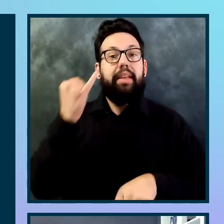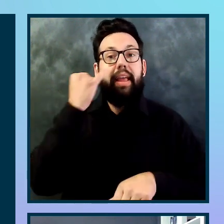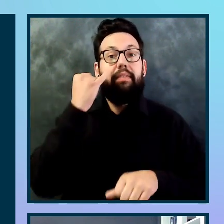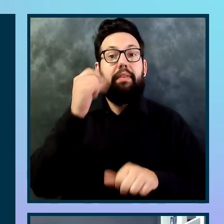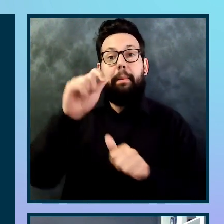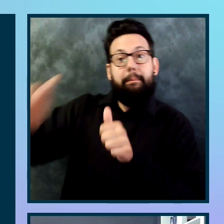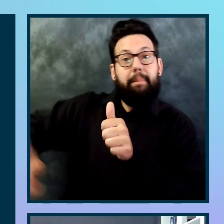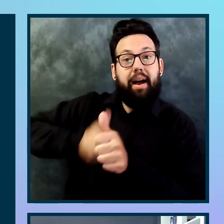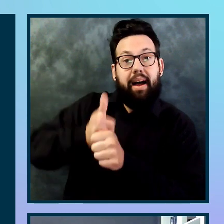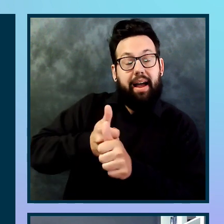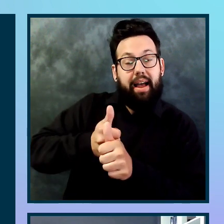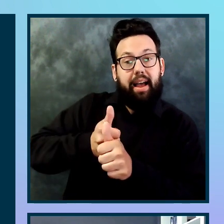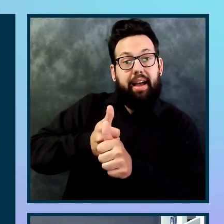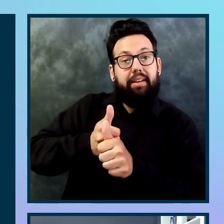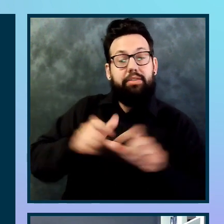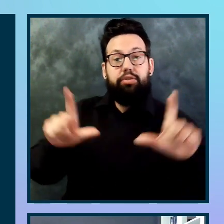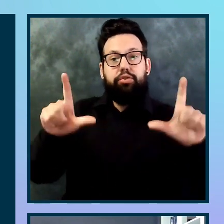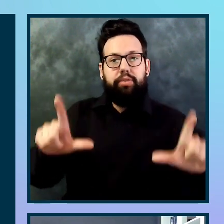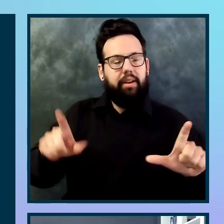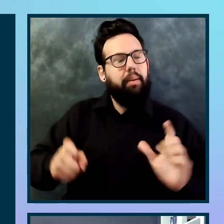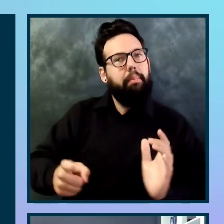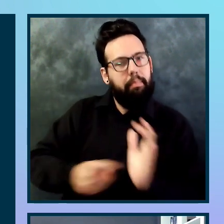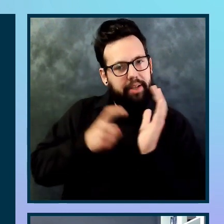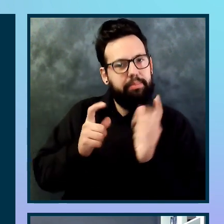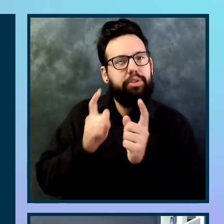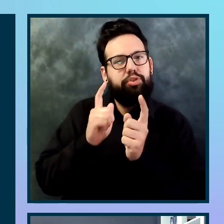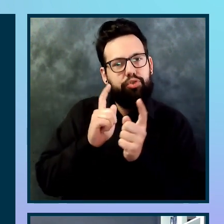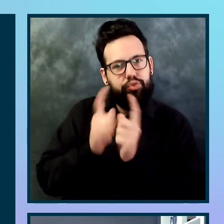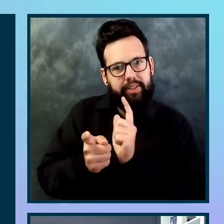to a screen reader, needs to be translated, 'cause a screen reader,